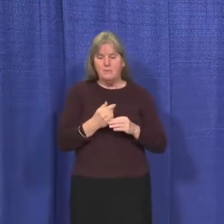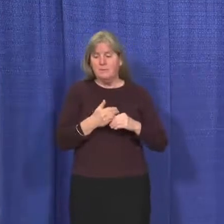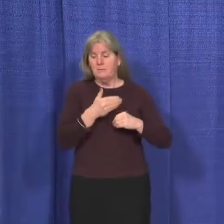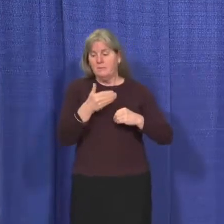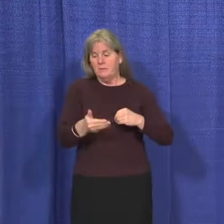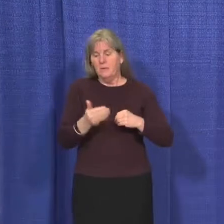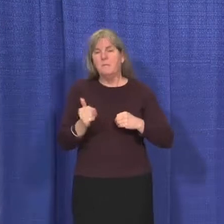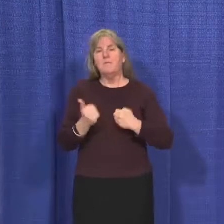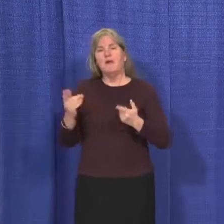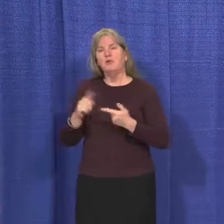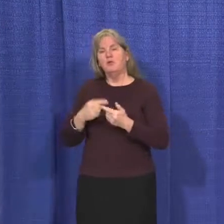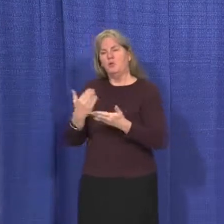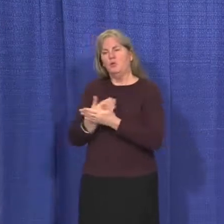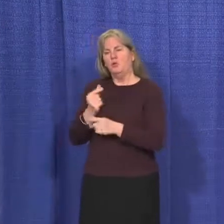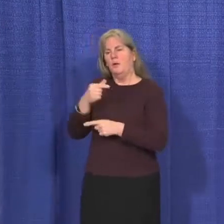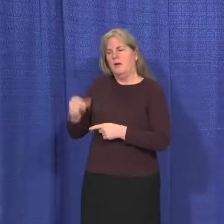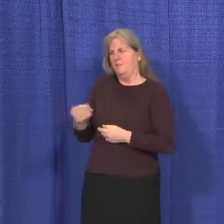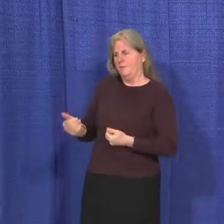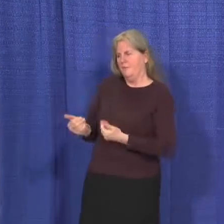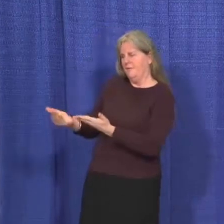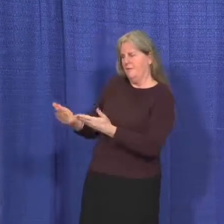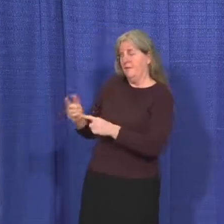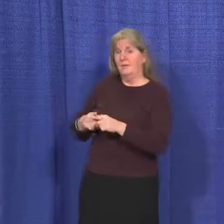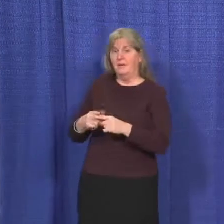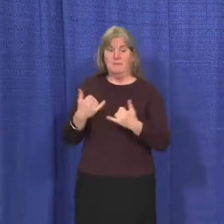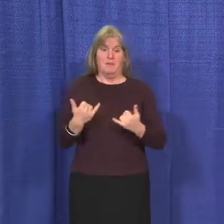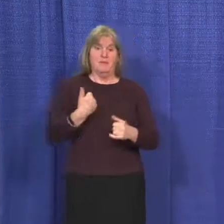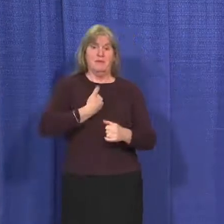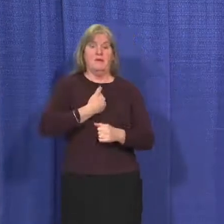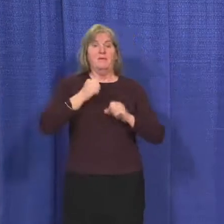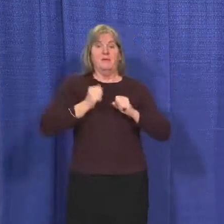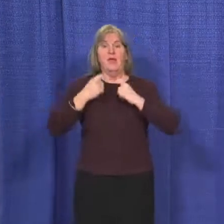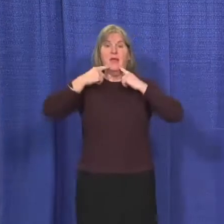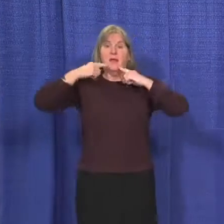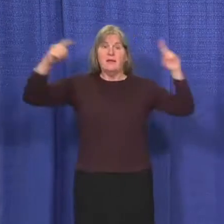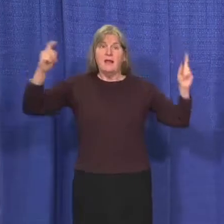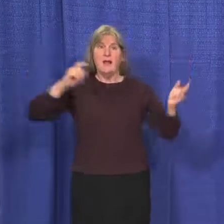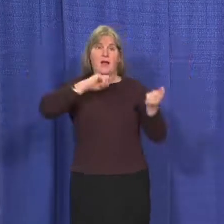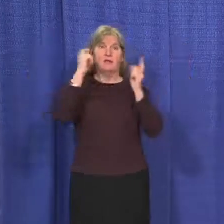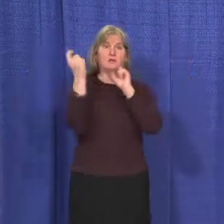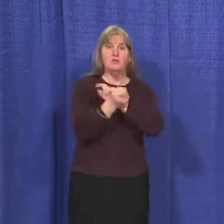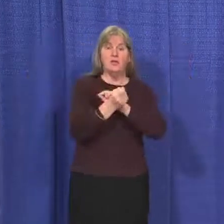considerations for the next government. To be clear, I am not in a position to announce changes in